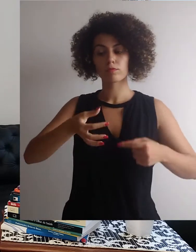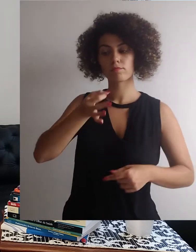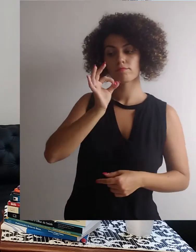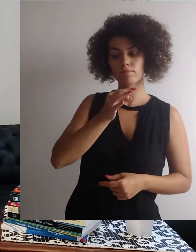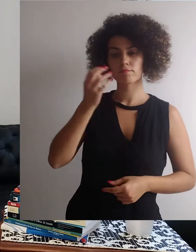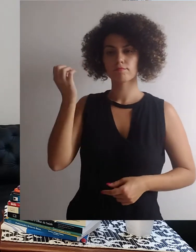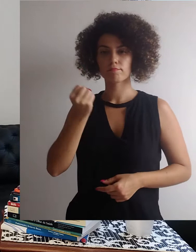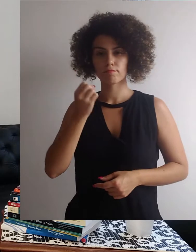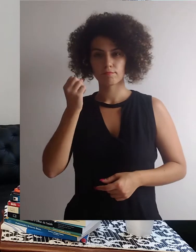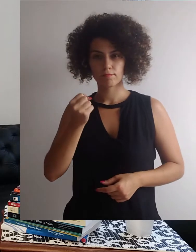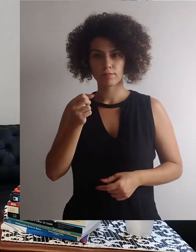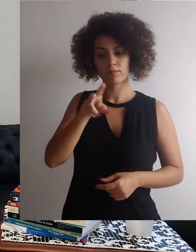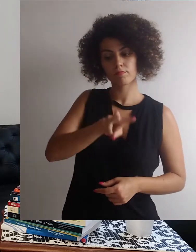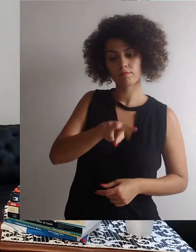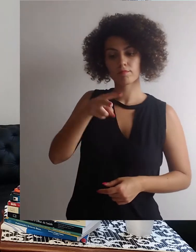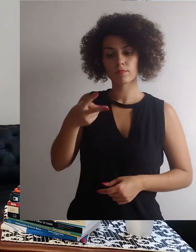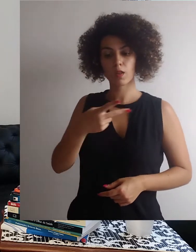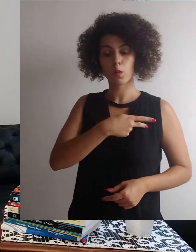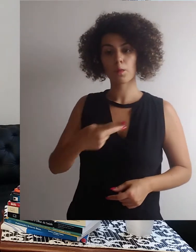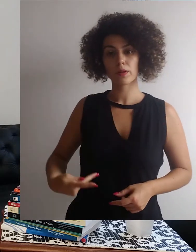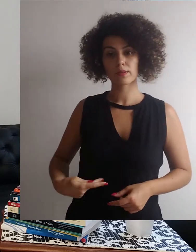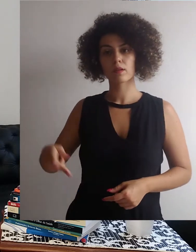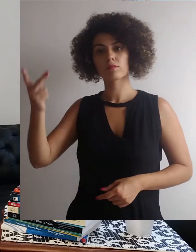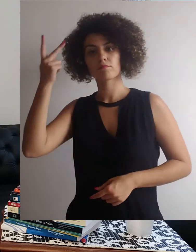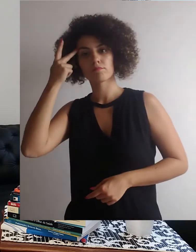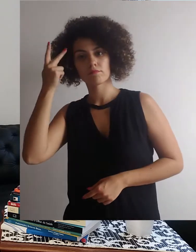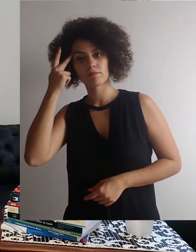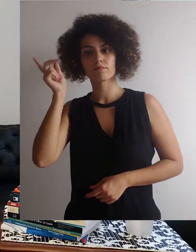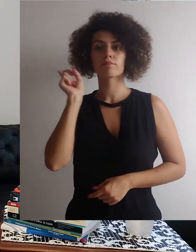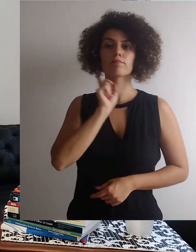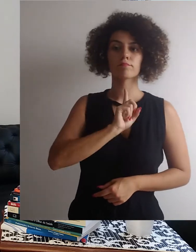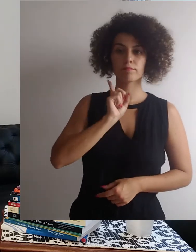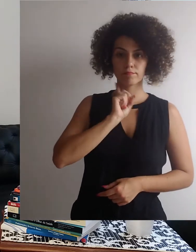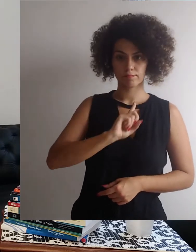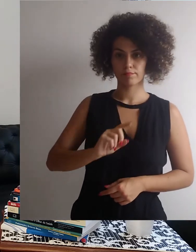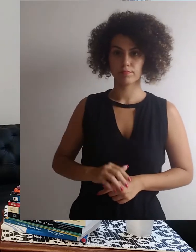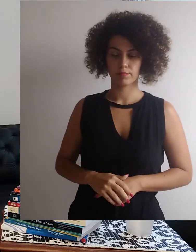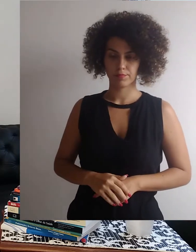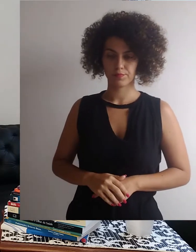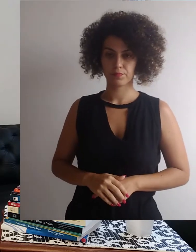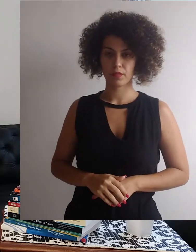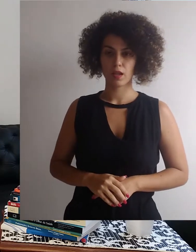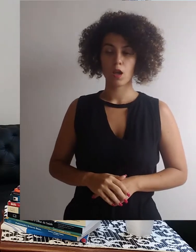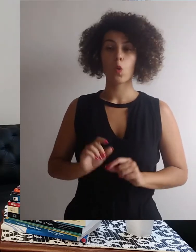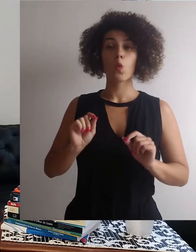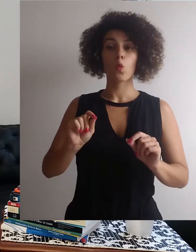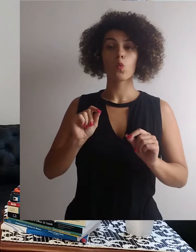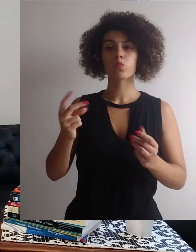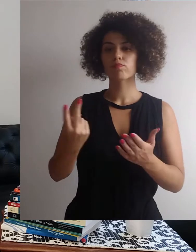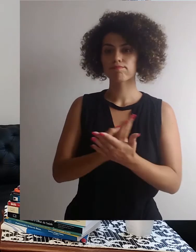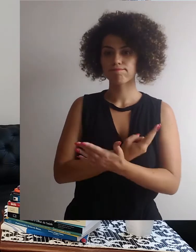with the oligarchy of São Paulo and Minas Gerais alternating between presidential candidates who obviously won.